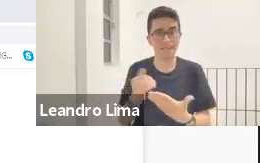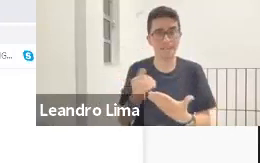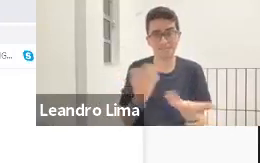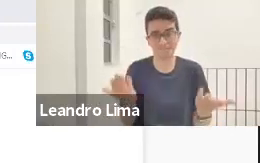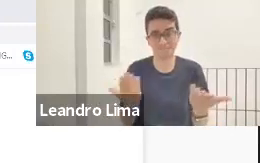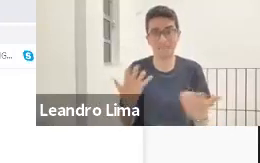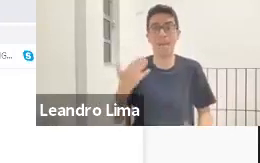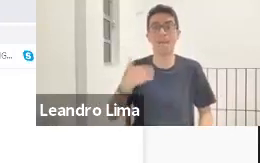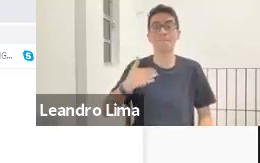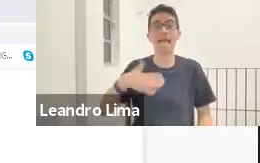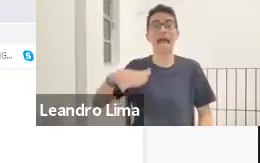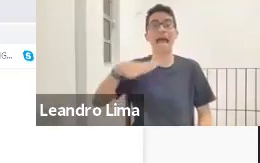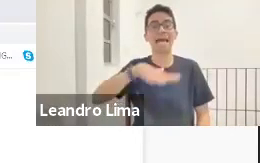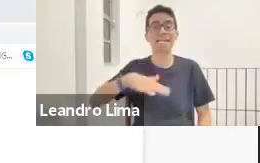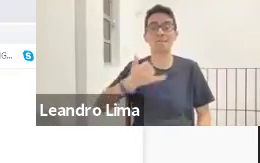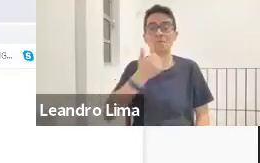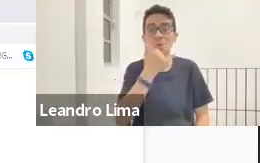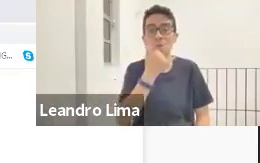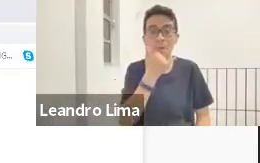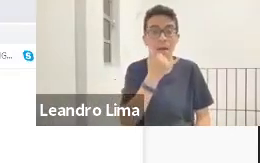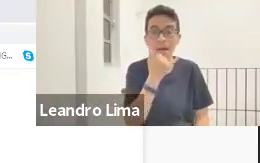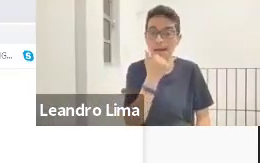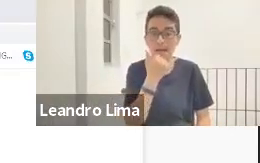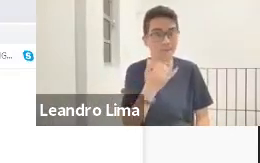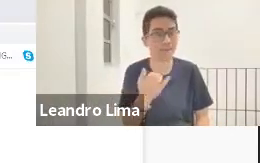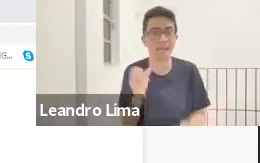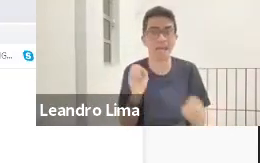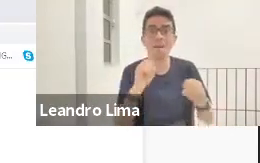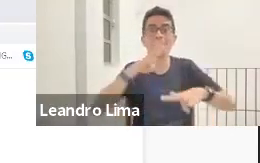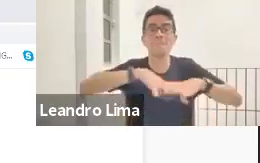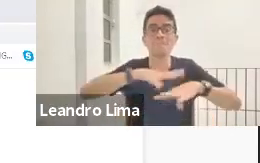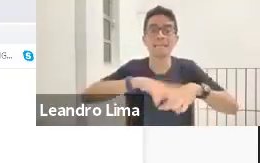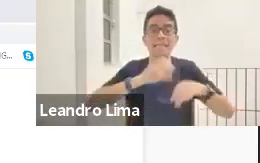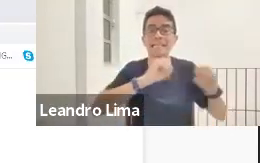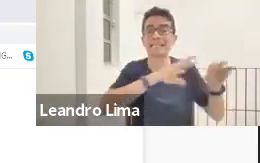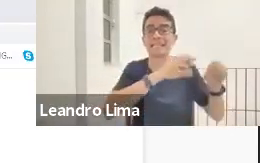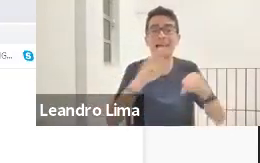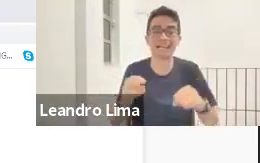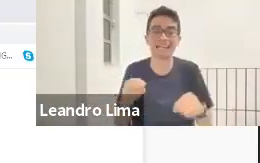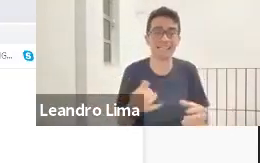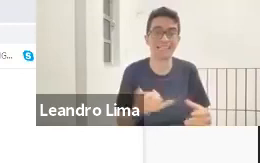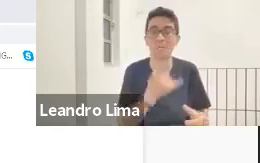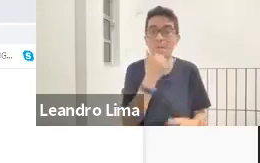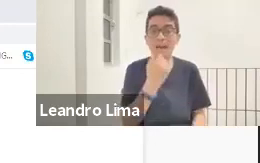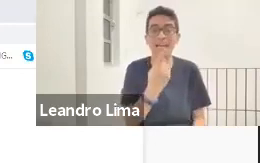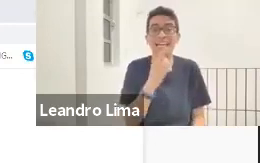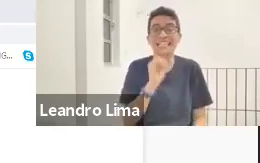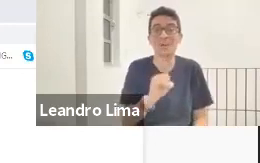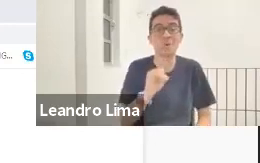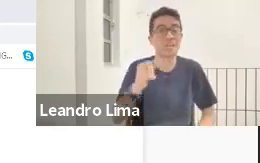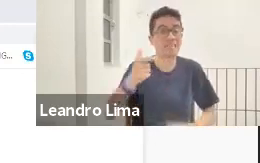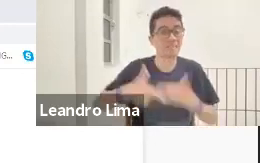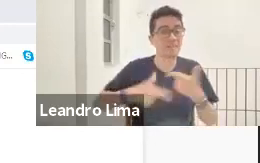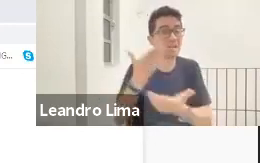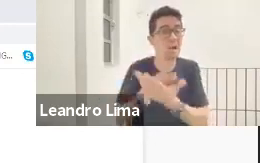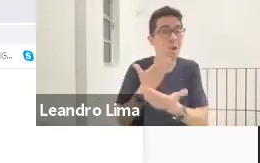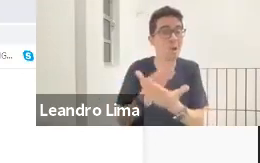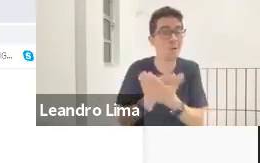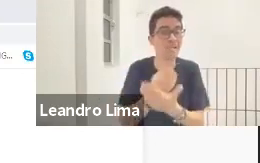I know my own field I wouldn't know how to teach math. In 100 years in part because I would In 100 years in part because I wouldn't know what the right